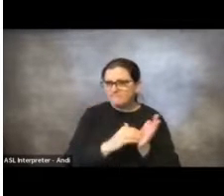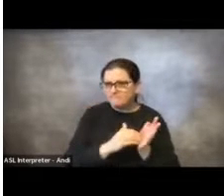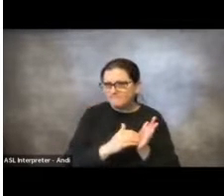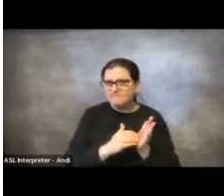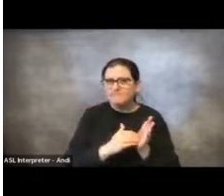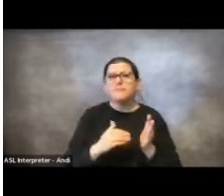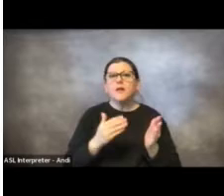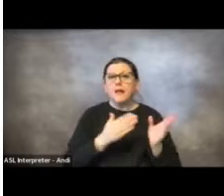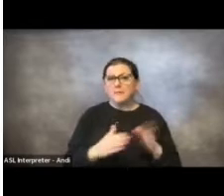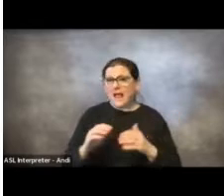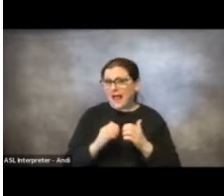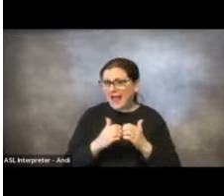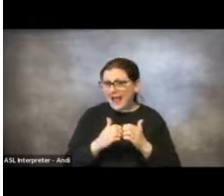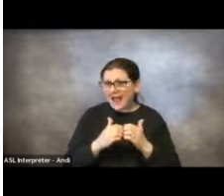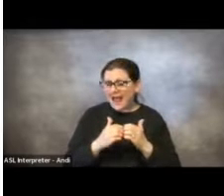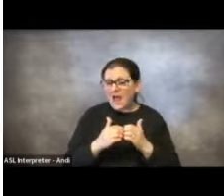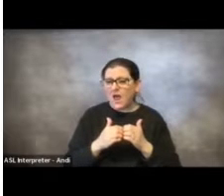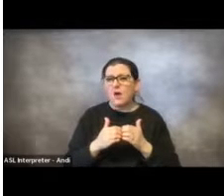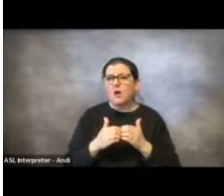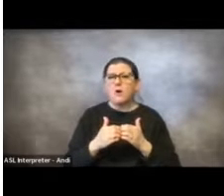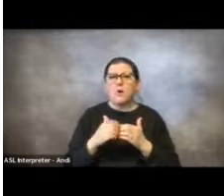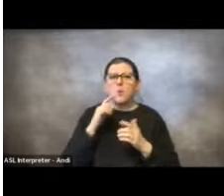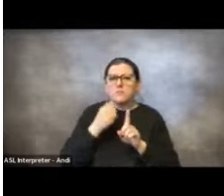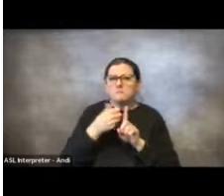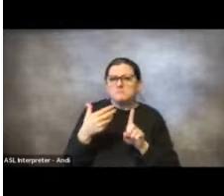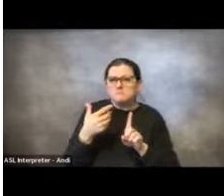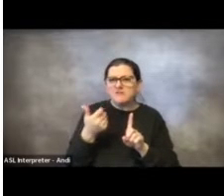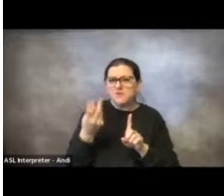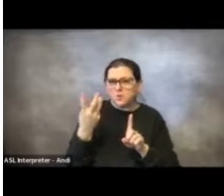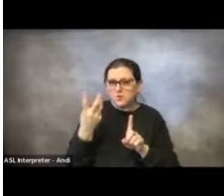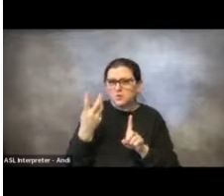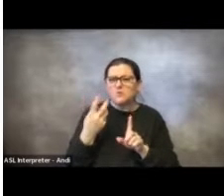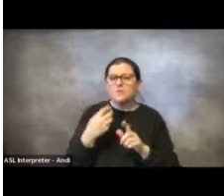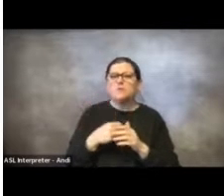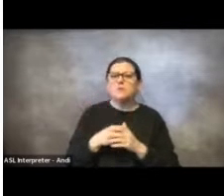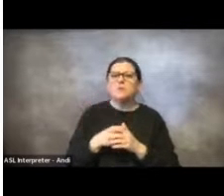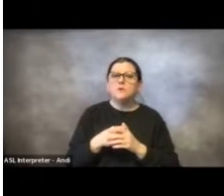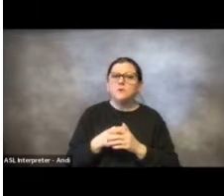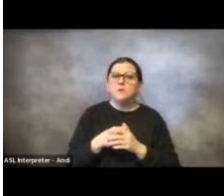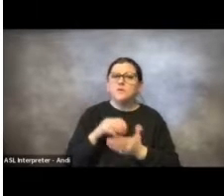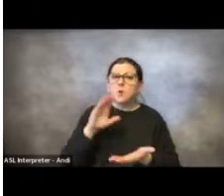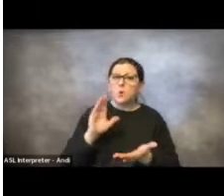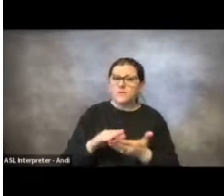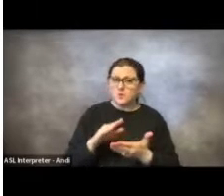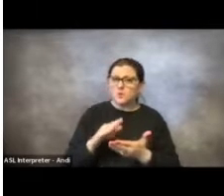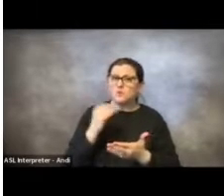do that. I'll go through a little bit of that in the next couple of slides, but reduce recidivism for justice involved